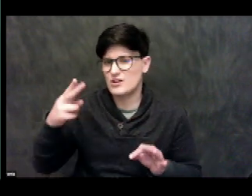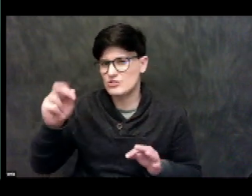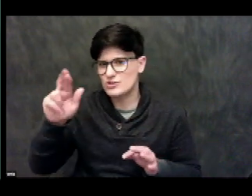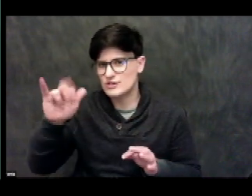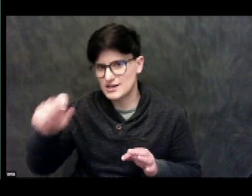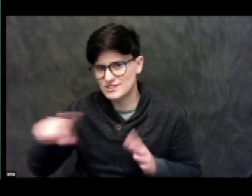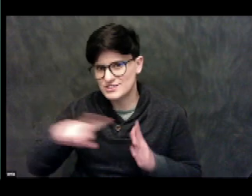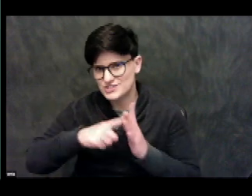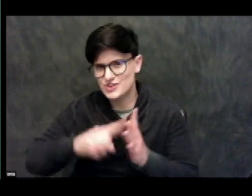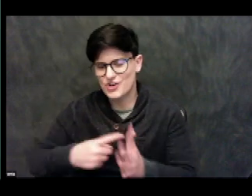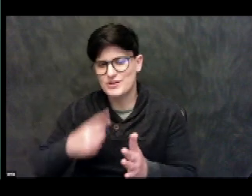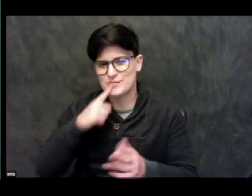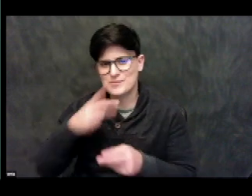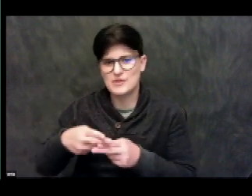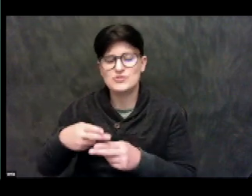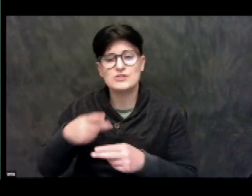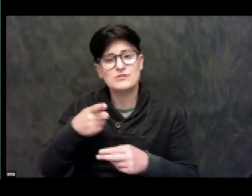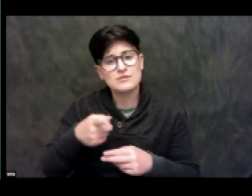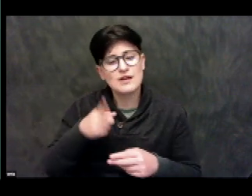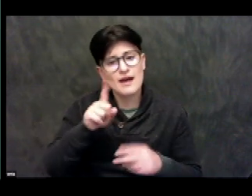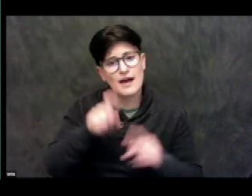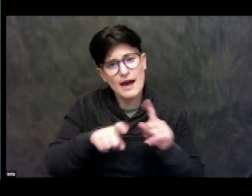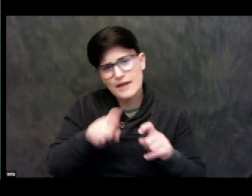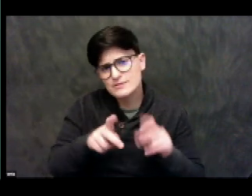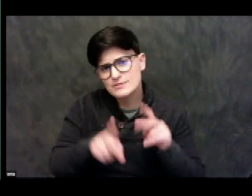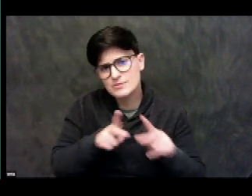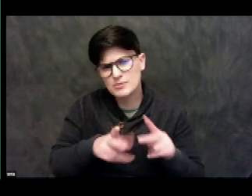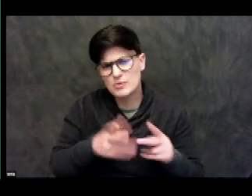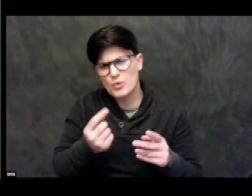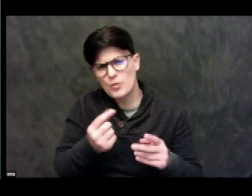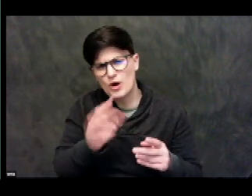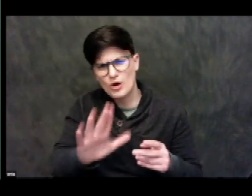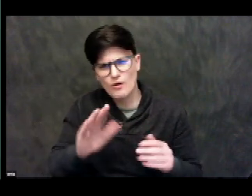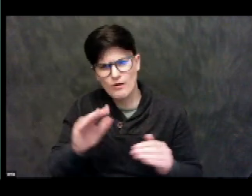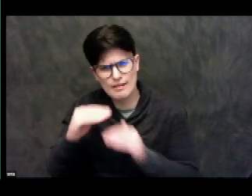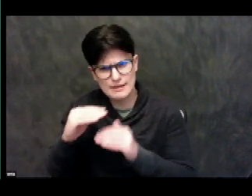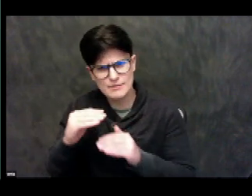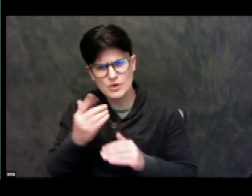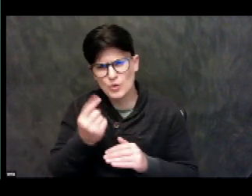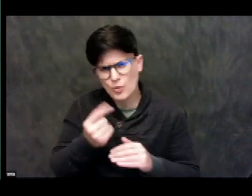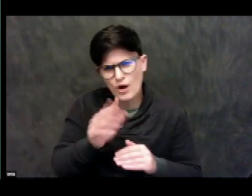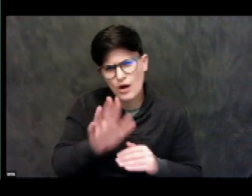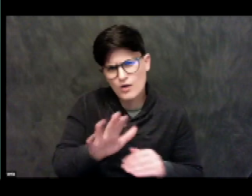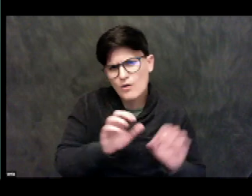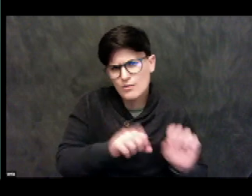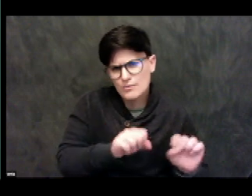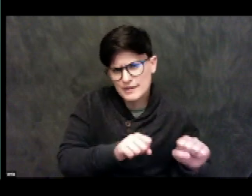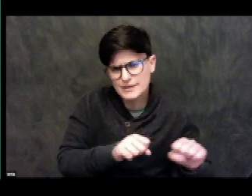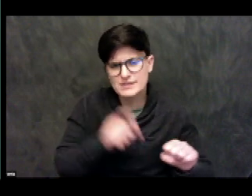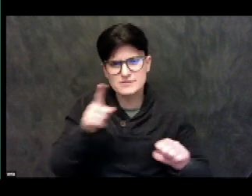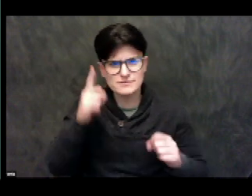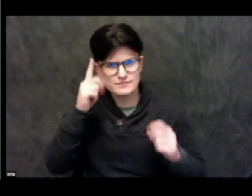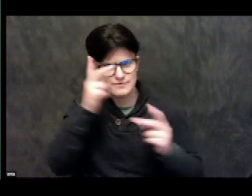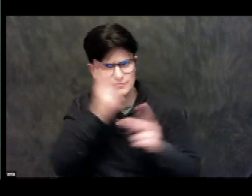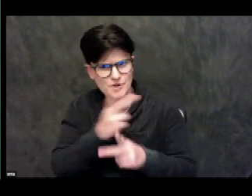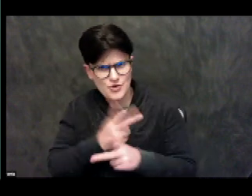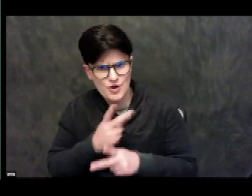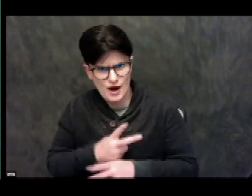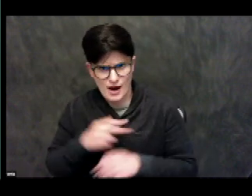is to ask people their limitations and their abilities and try to figure out how you're going to access. Levels of care in